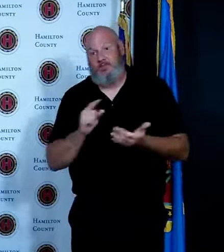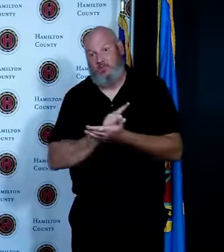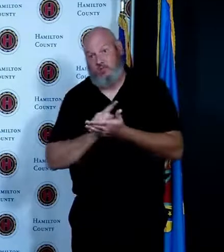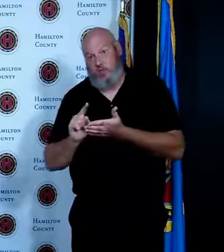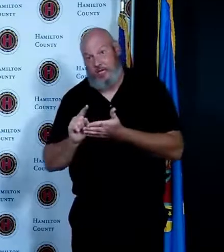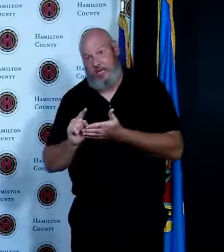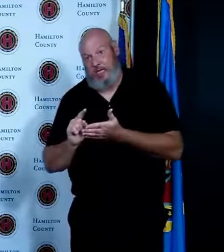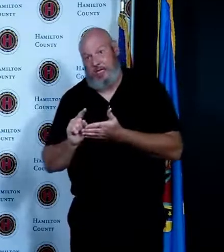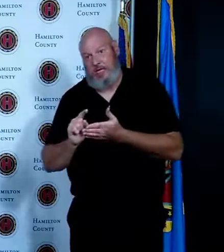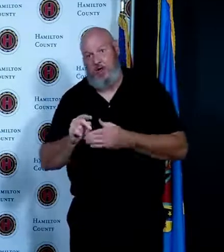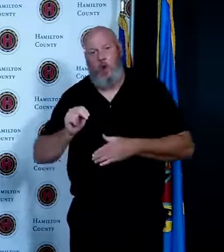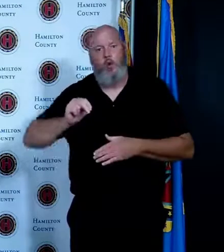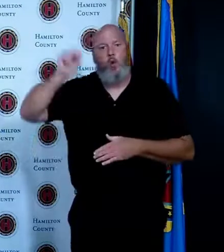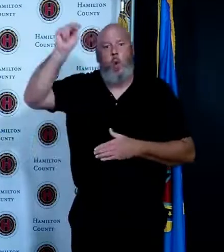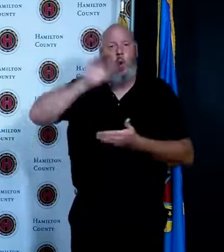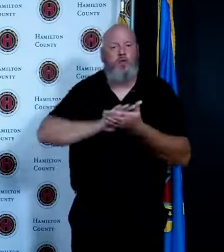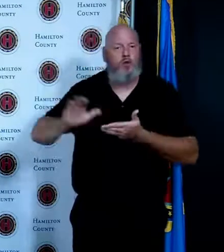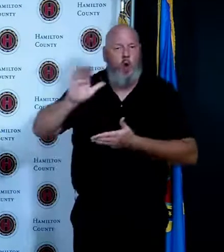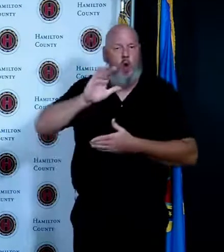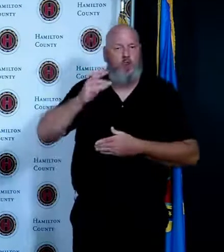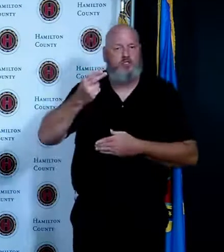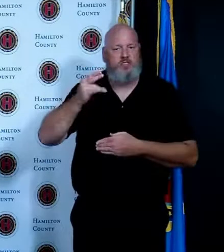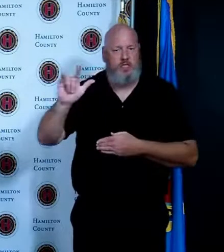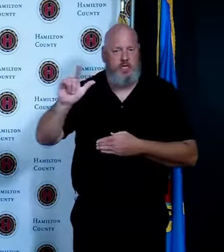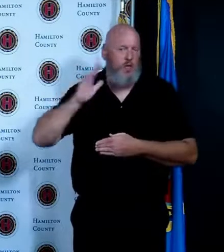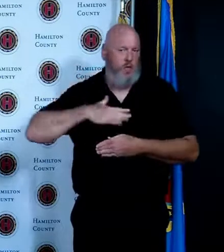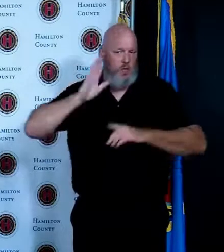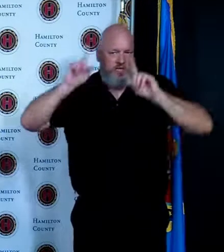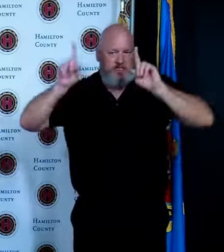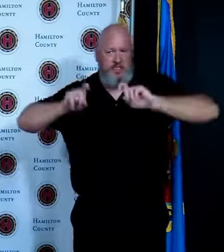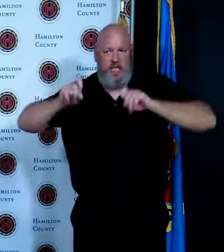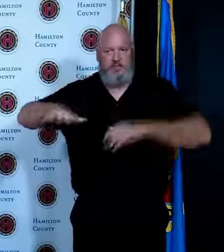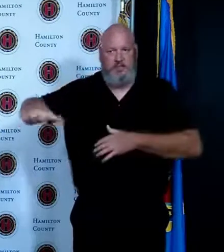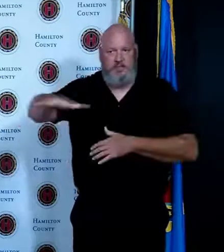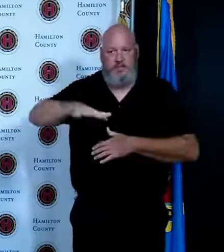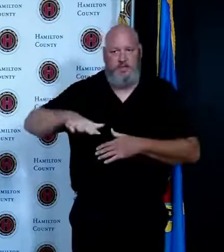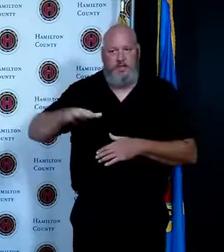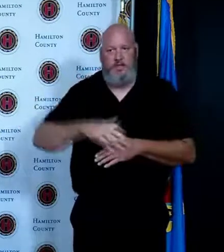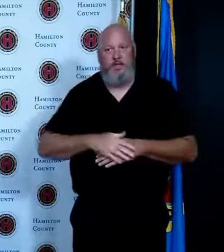anticipate that we will have tested over 6,000 individuals all of this testing